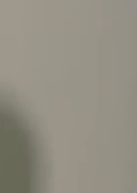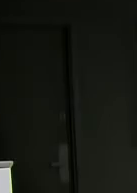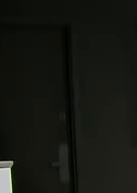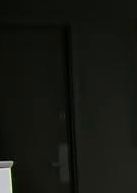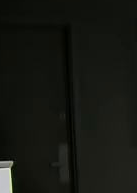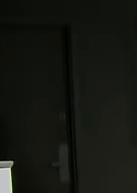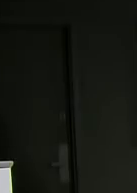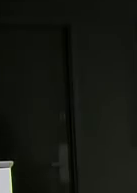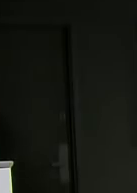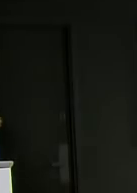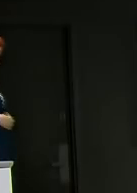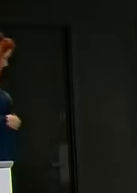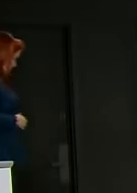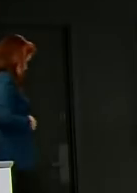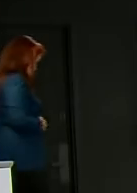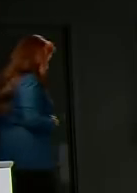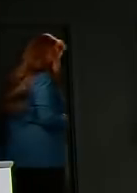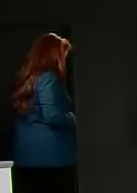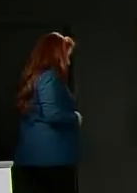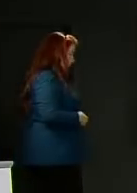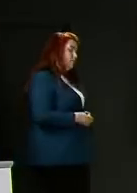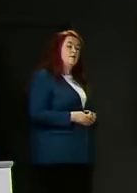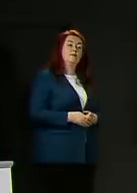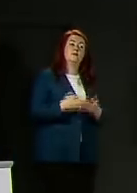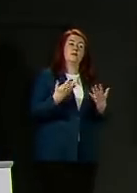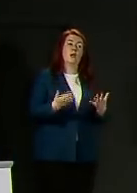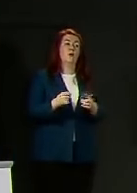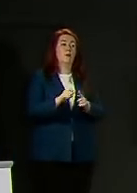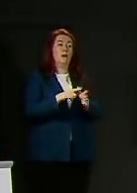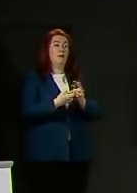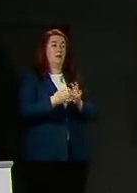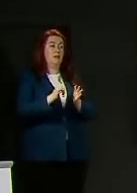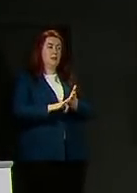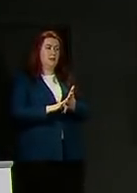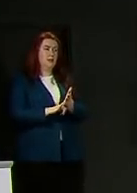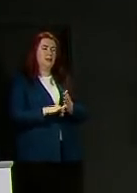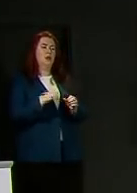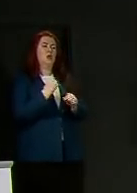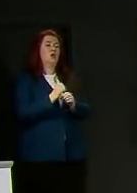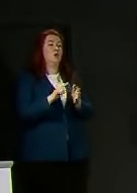Thank you very much. And now Paris Gourtsoyannis from the Scotsman.